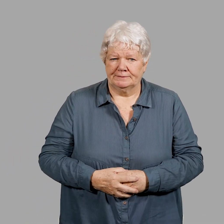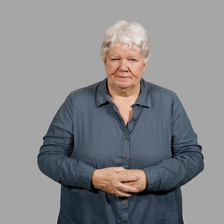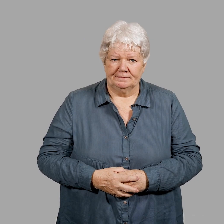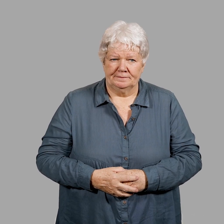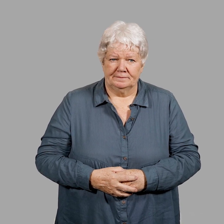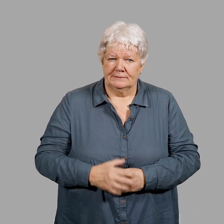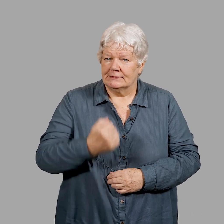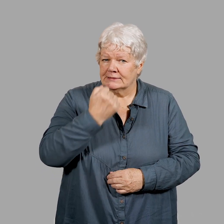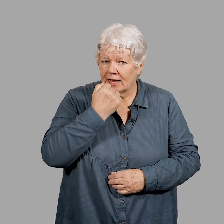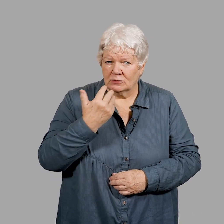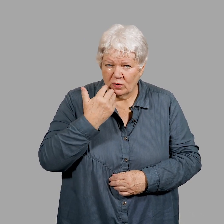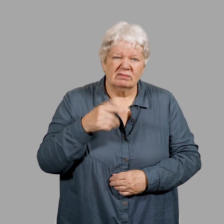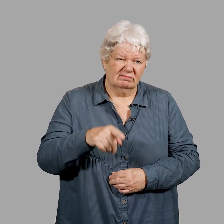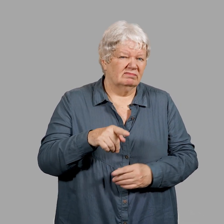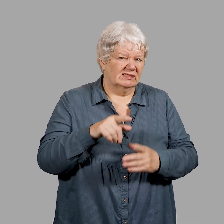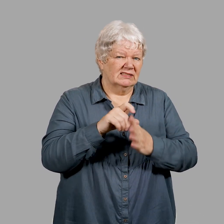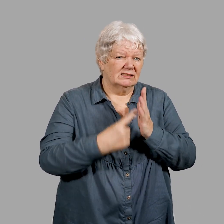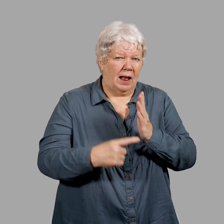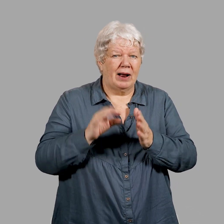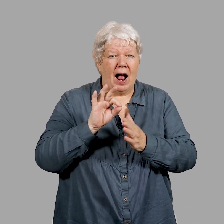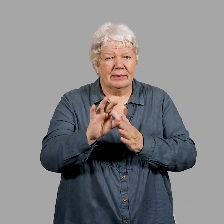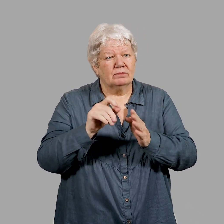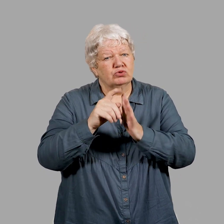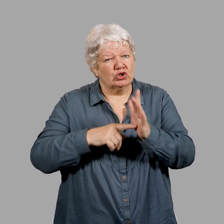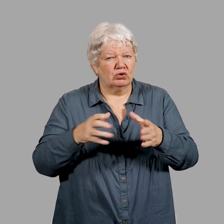Date: Disabled applicants’ project group